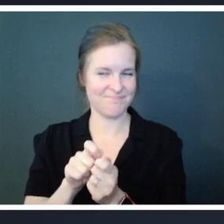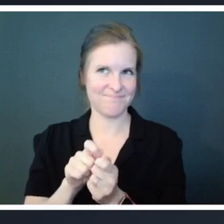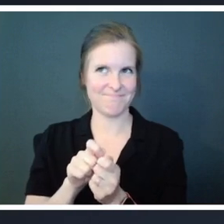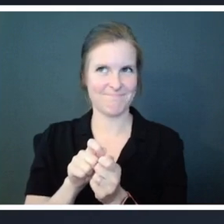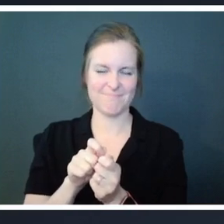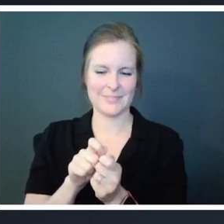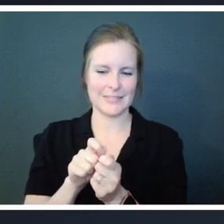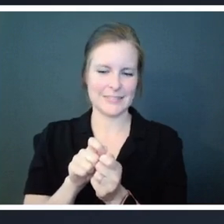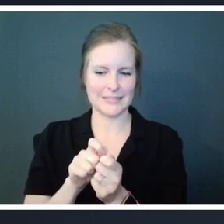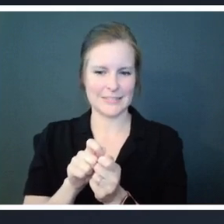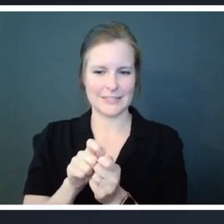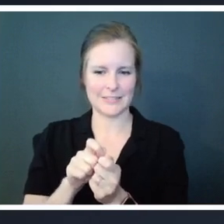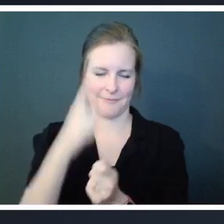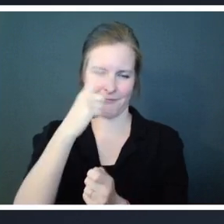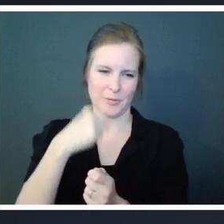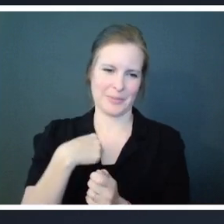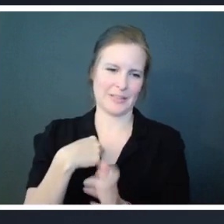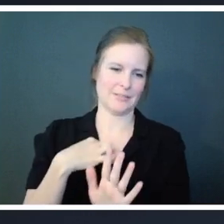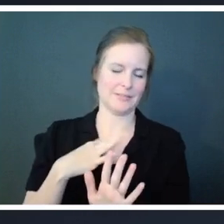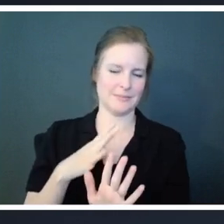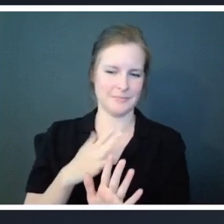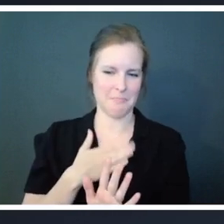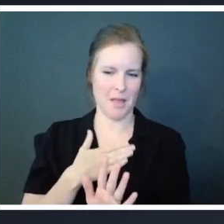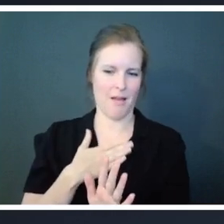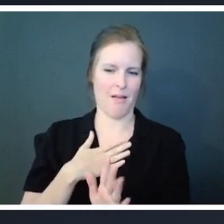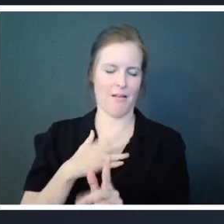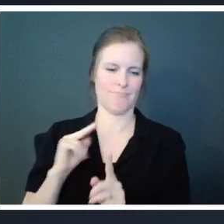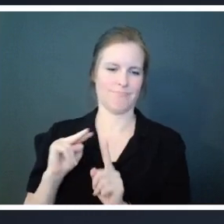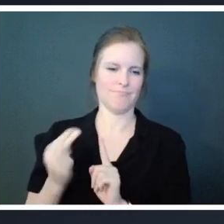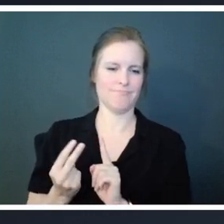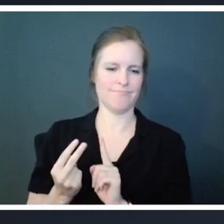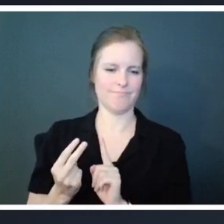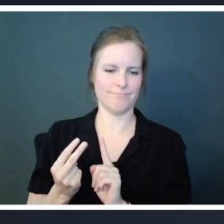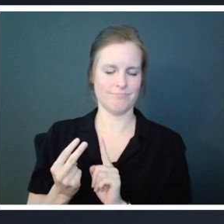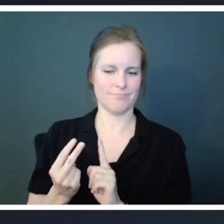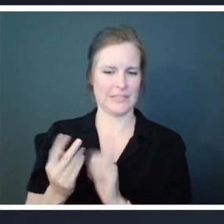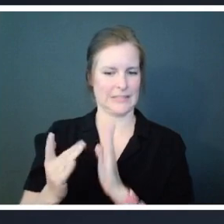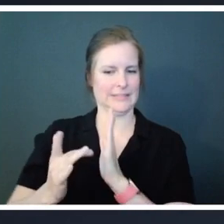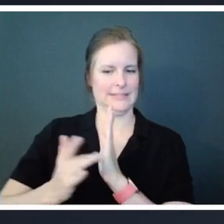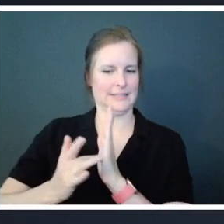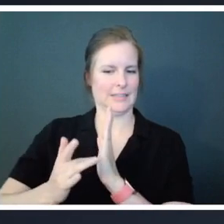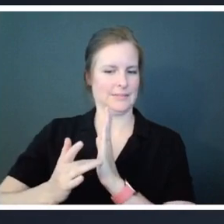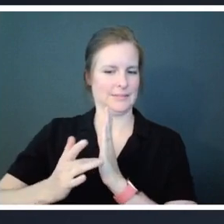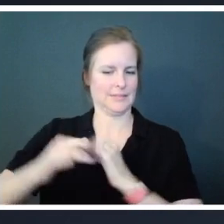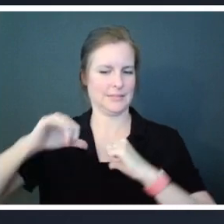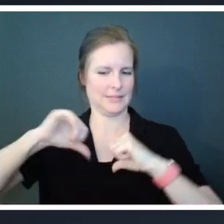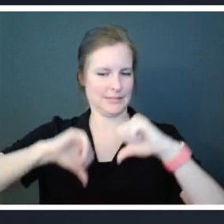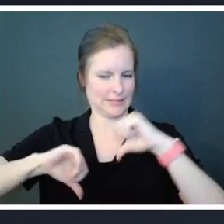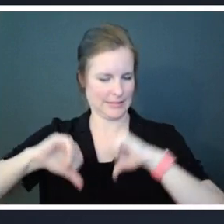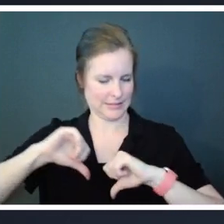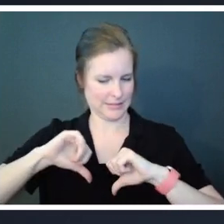I come from in a more, like, technical science space tends to be more narrowly defined.